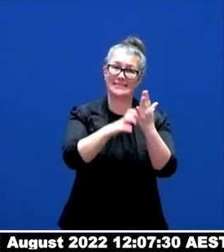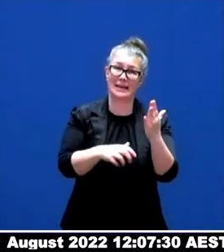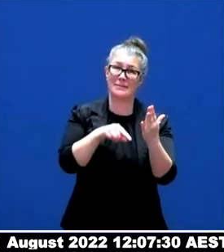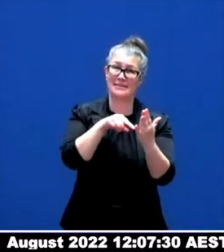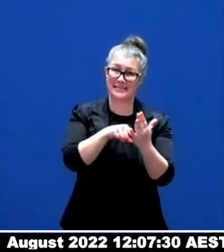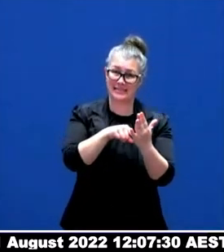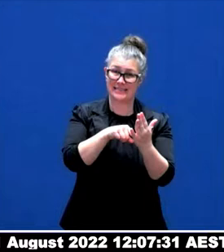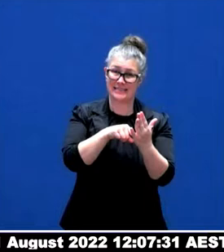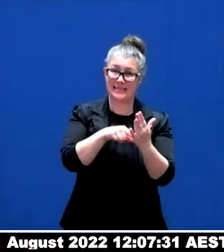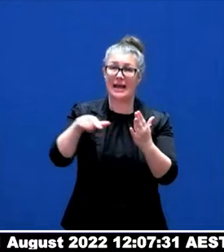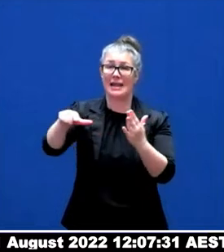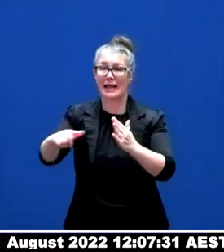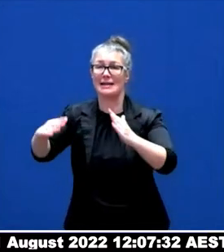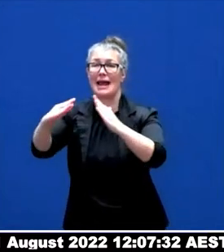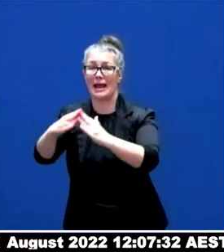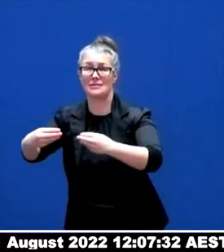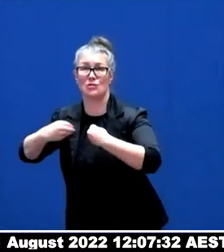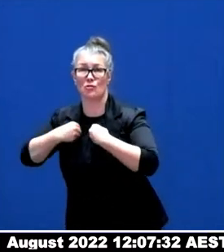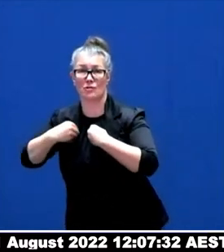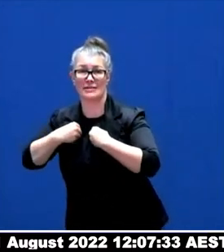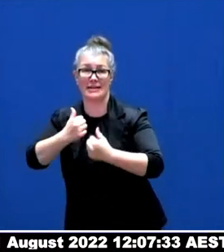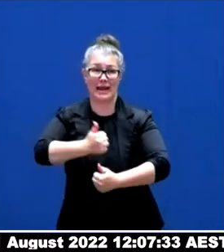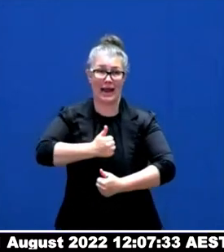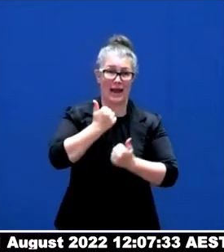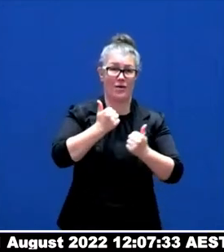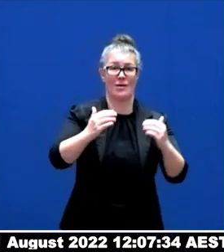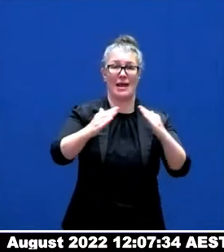Land and Housing Corporation and our Housing Operations, so that there are some things I